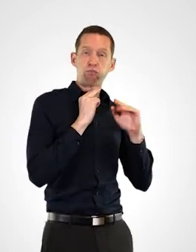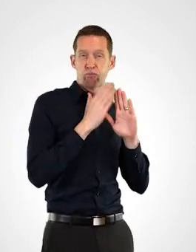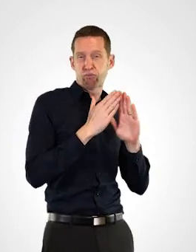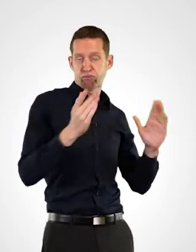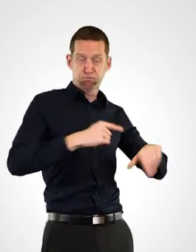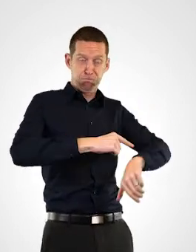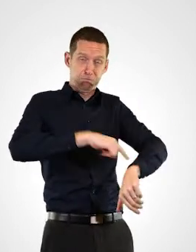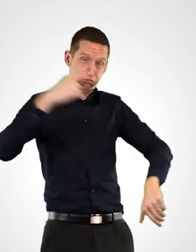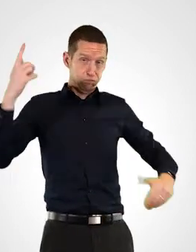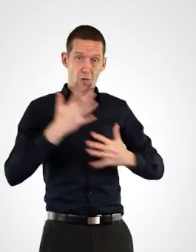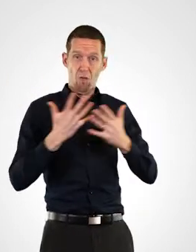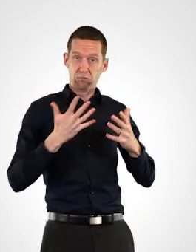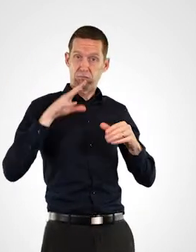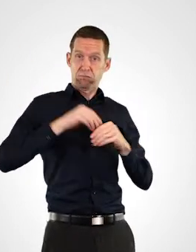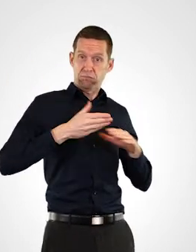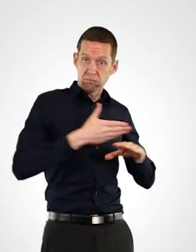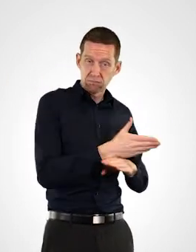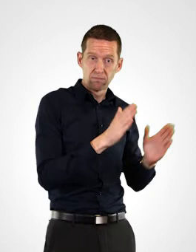and all the time-consuming tasks that are involved in that,